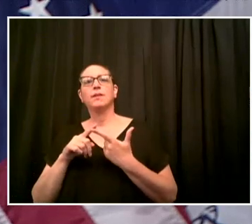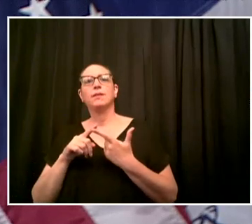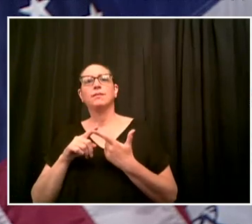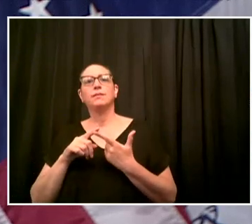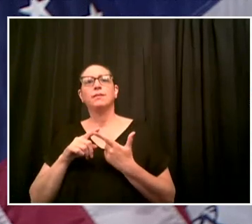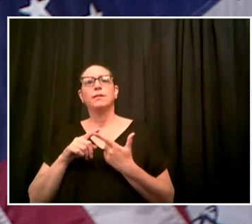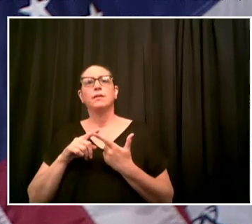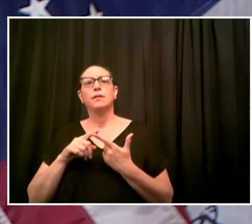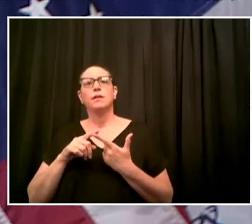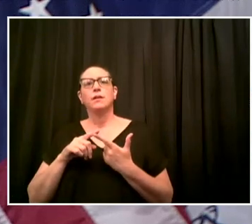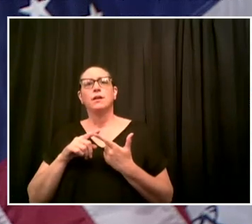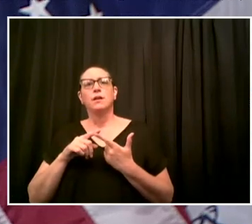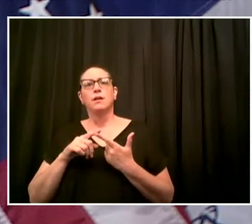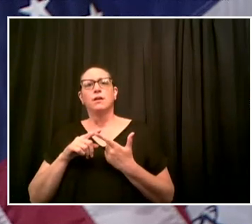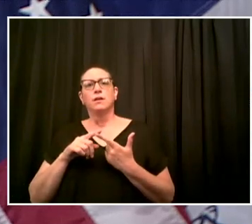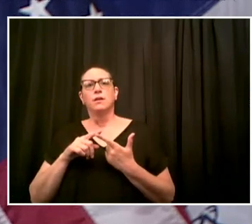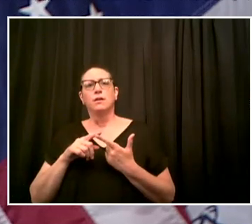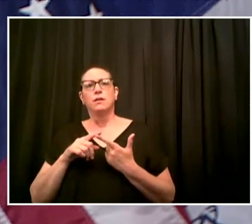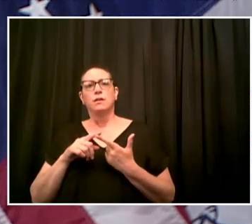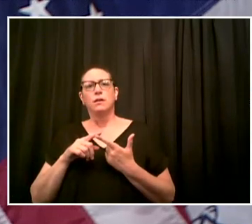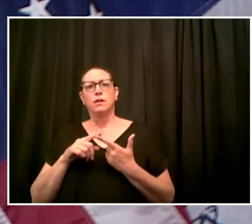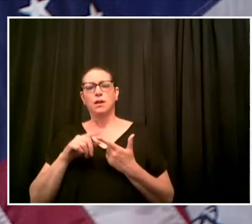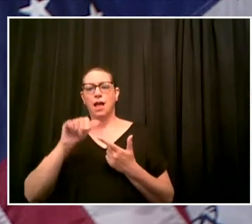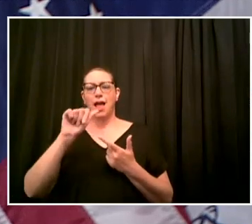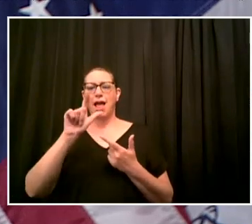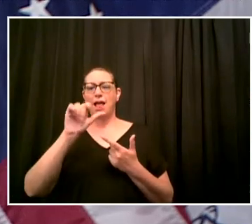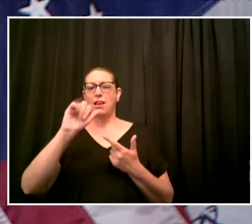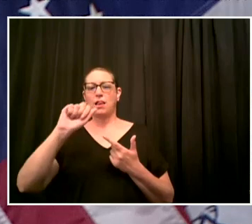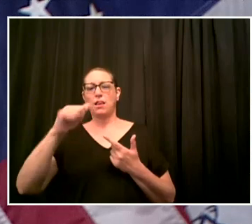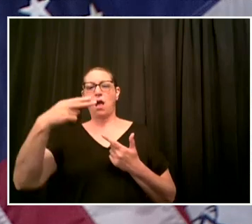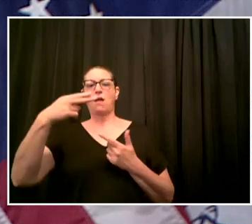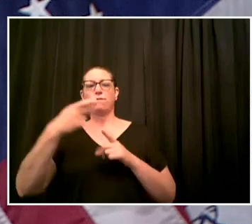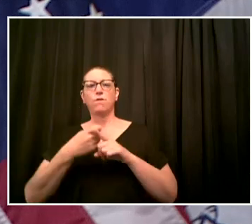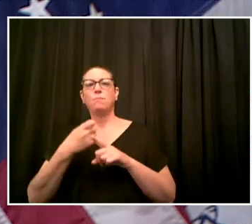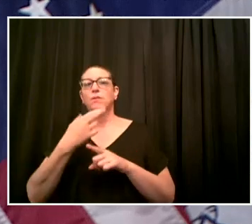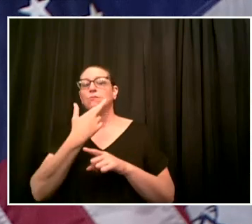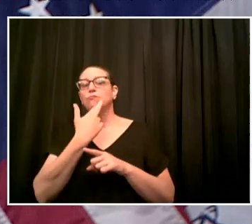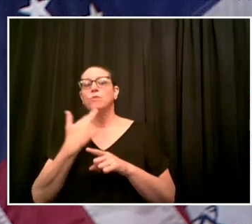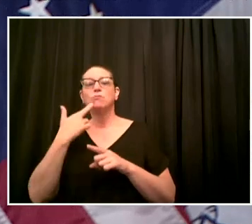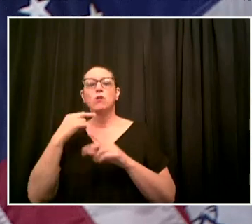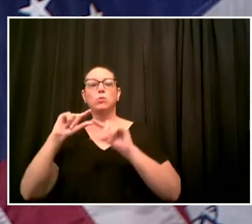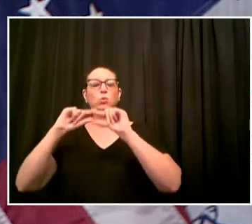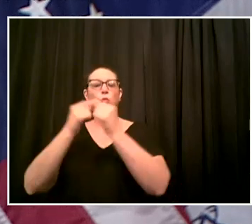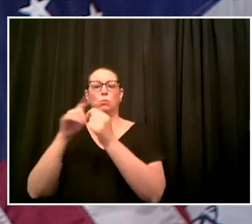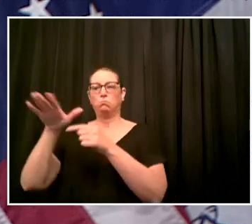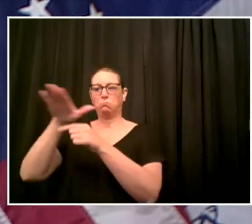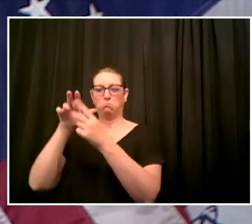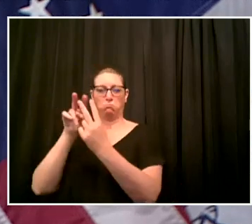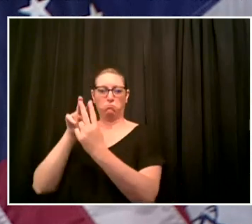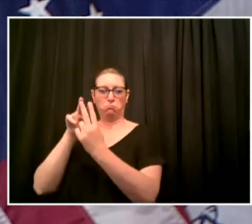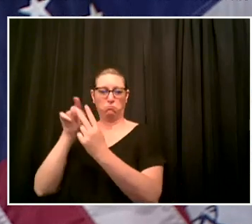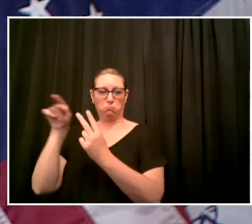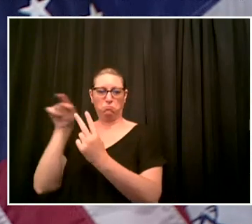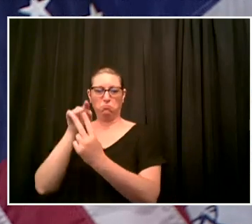ALLIANCE AND THEN THE LLAMA RESTAURANT GROUP. SO IF WE COULD